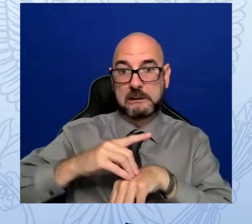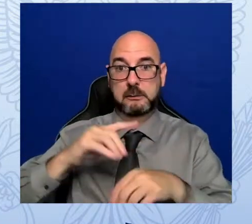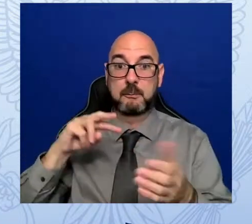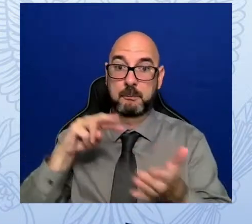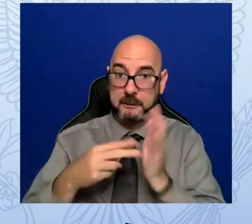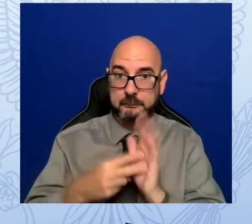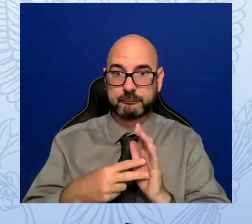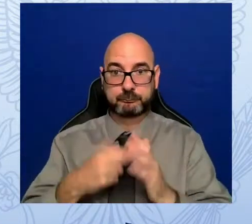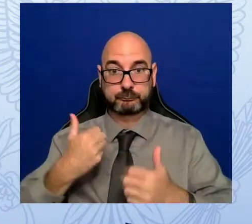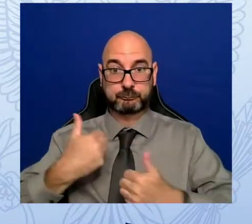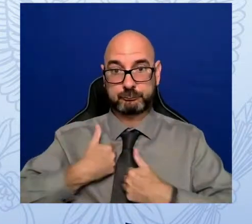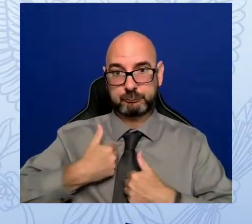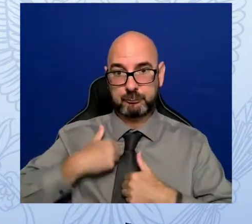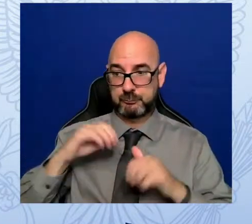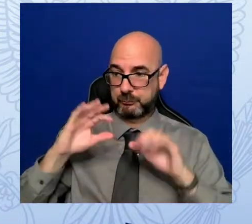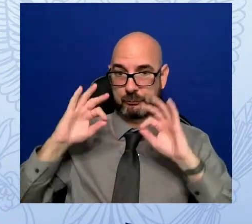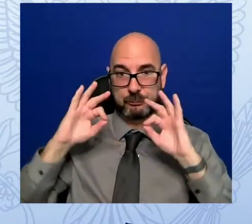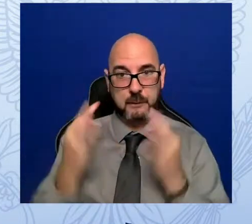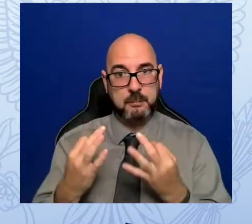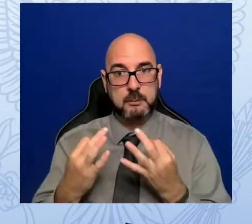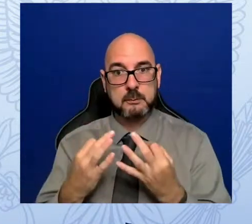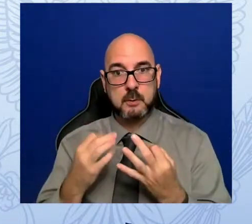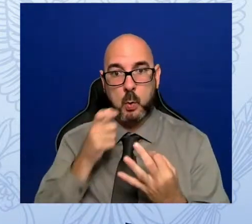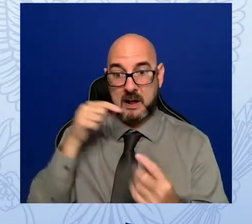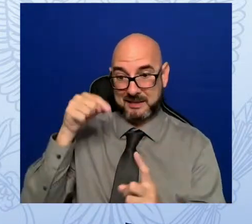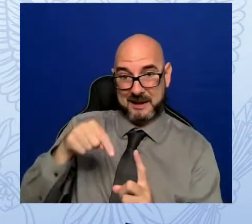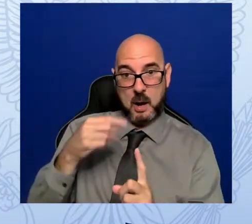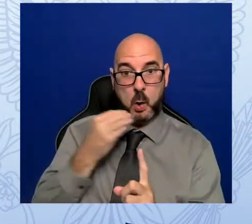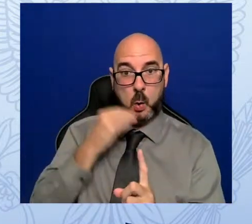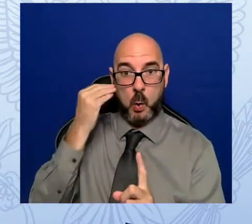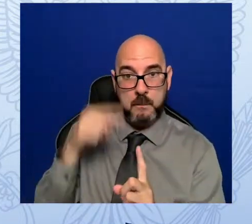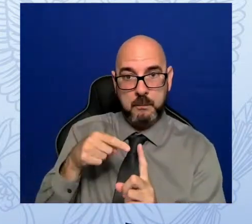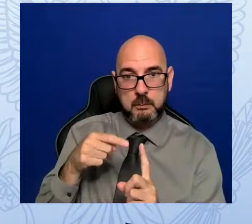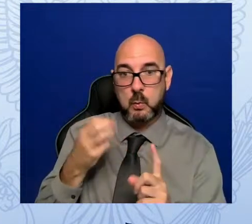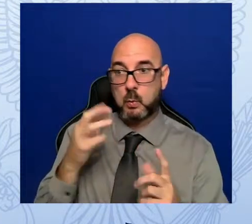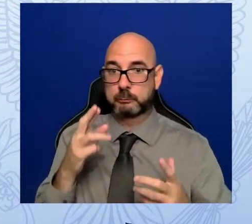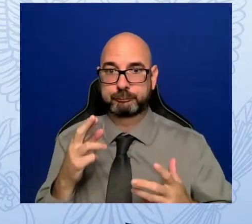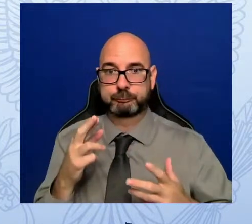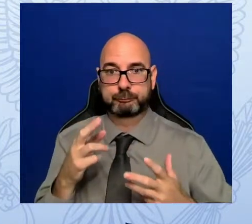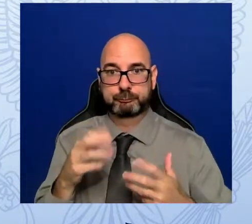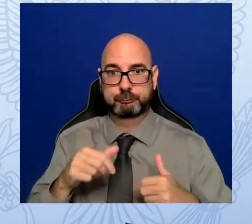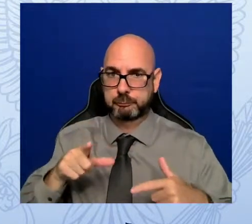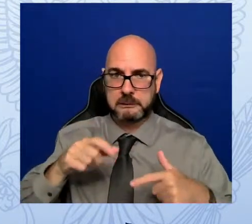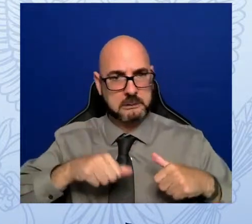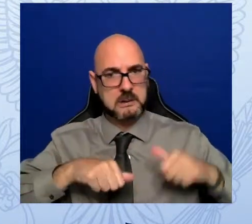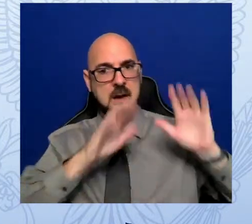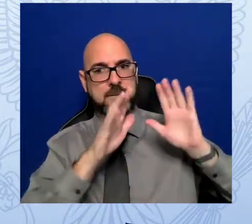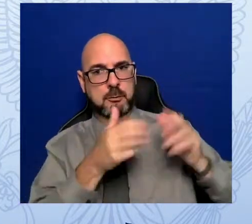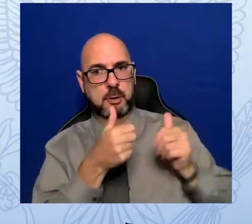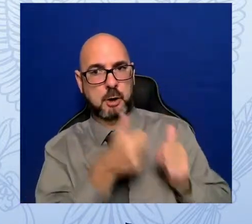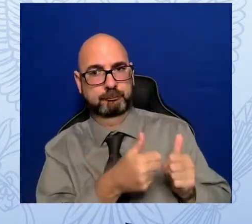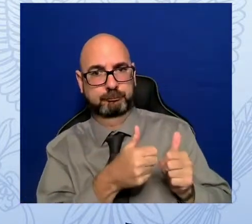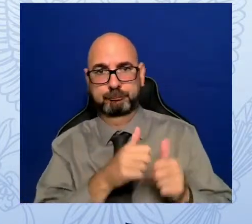their survivors, serve and sacrifice right alongside them. Their sacrifice is your sacrifice.